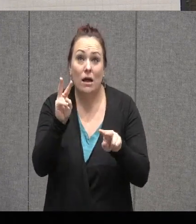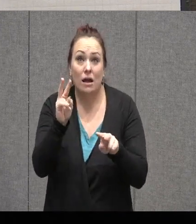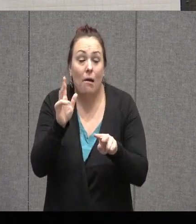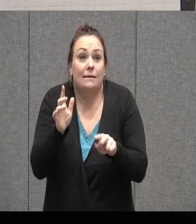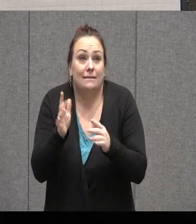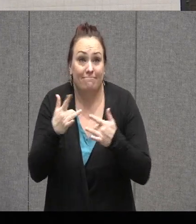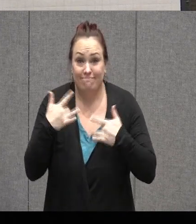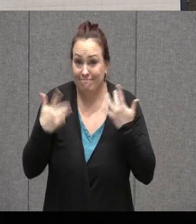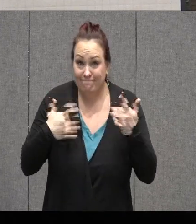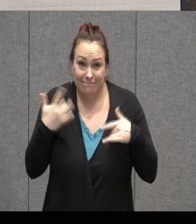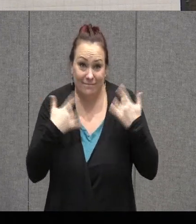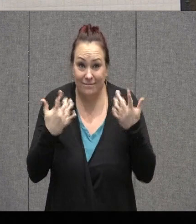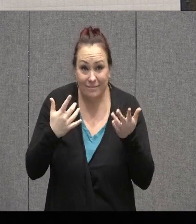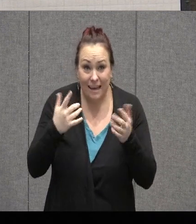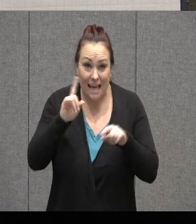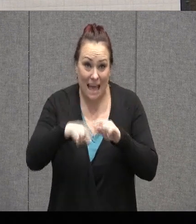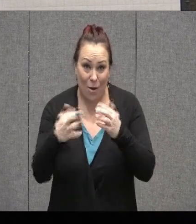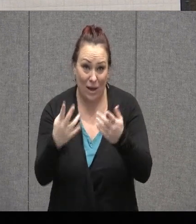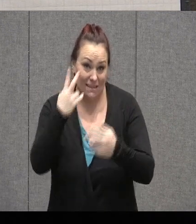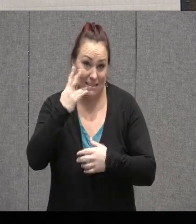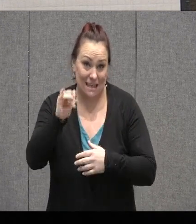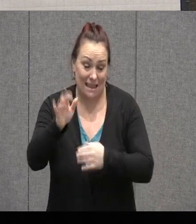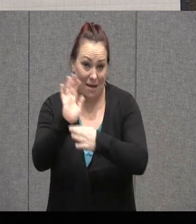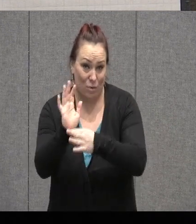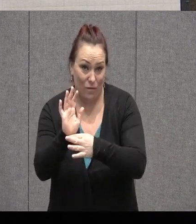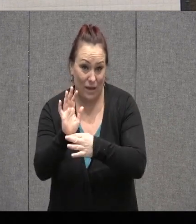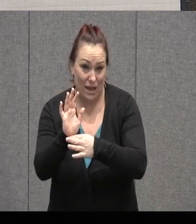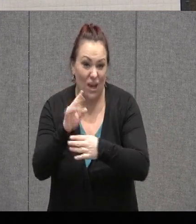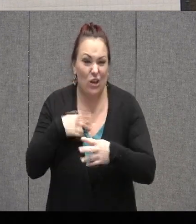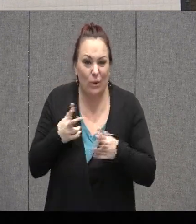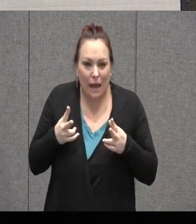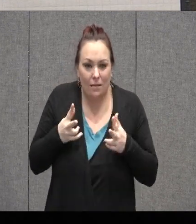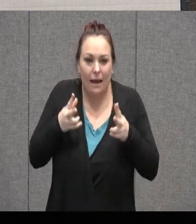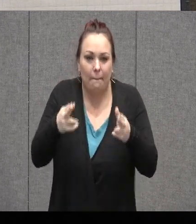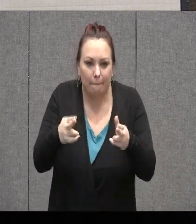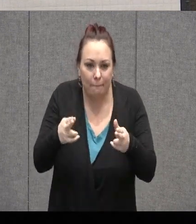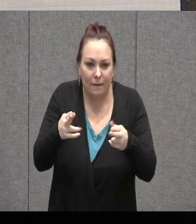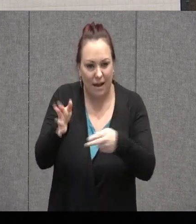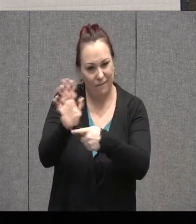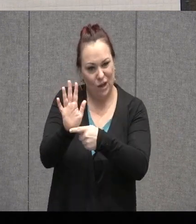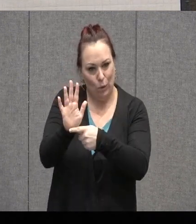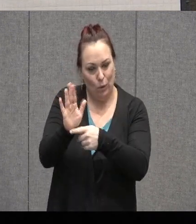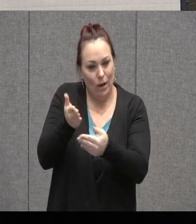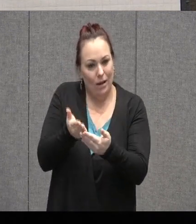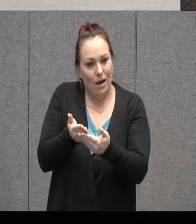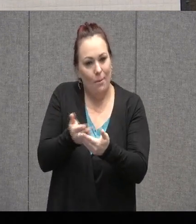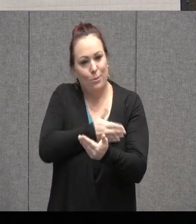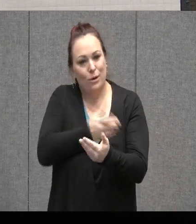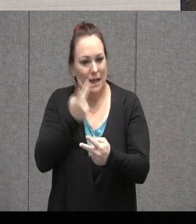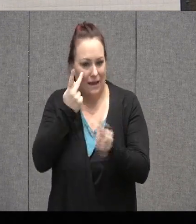you're previewing it. You're getting a little view of what's to come.